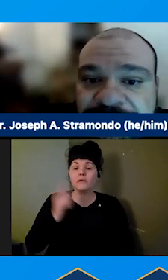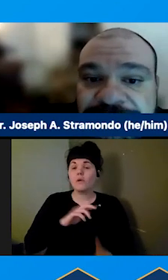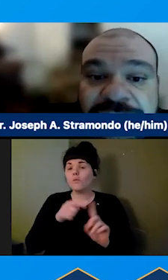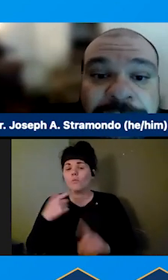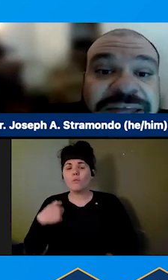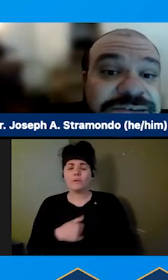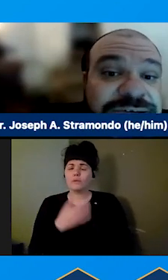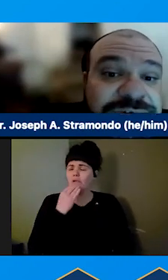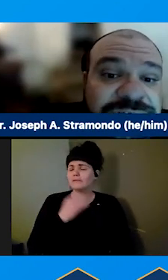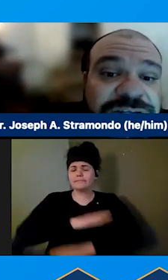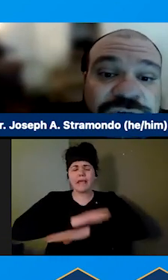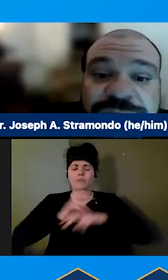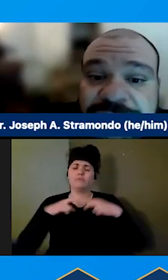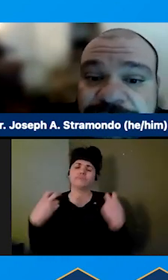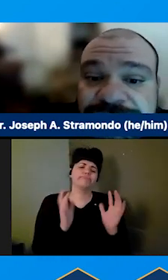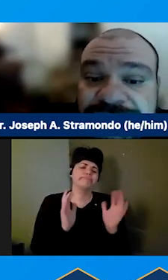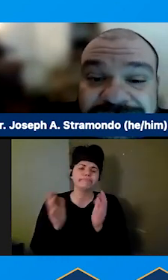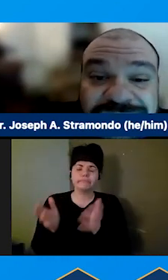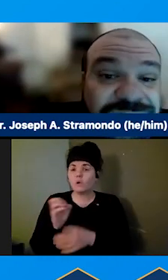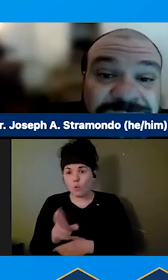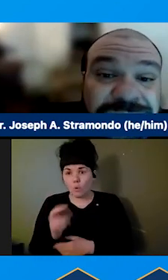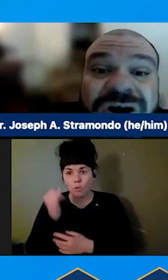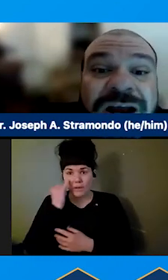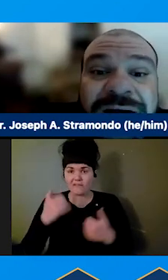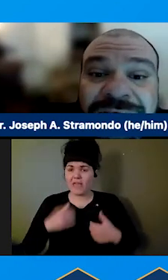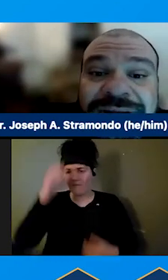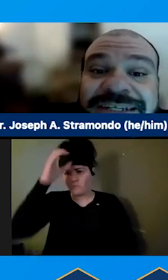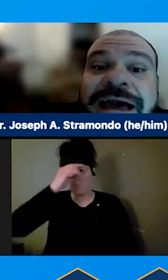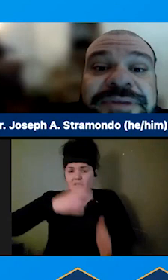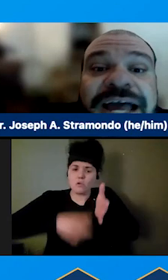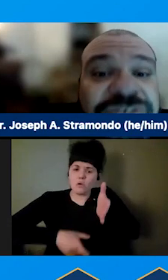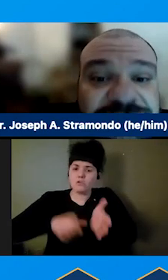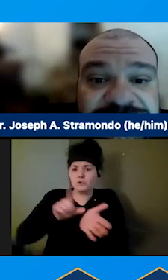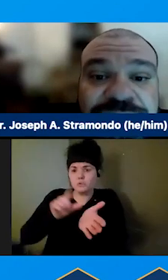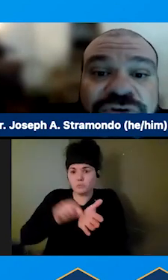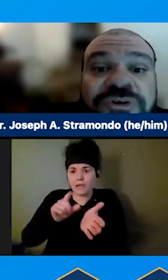about them in op-eds. In newspapers. Even when we talk